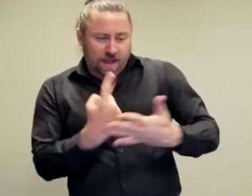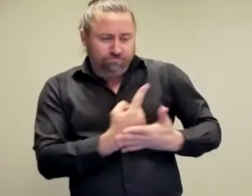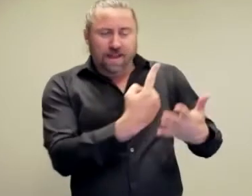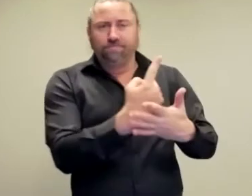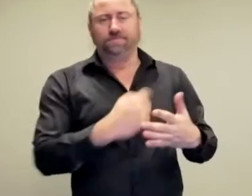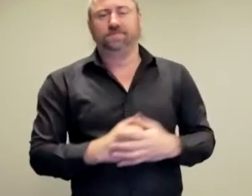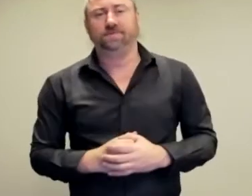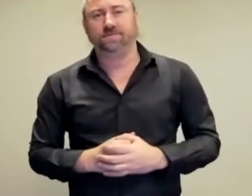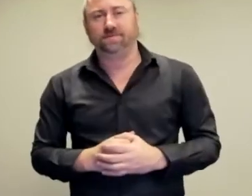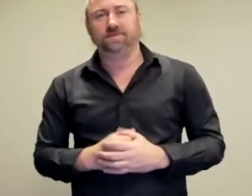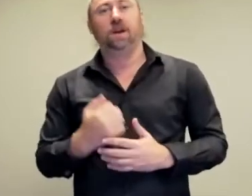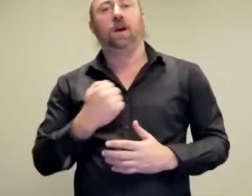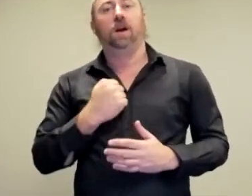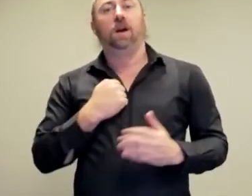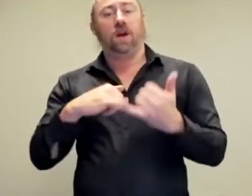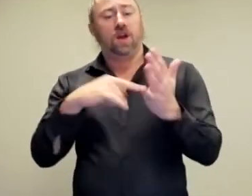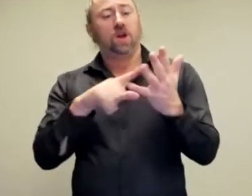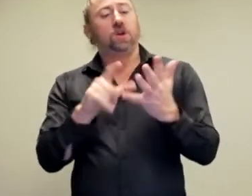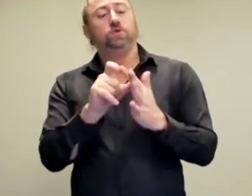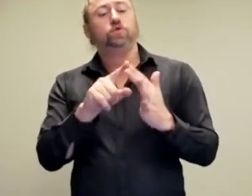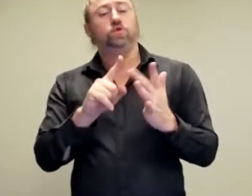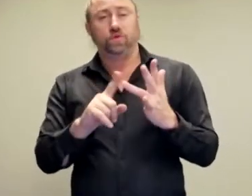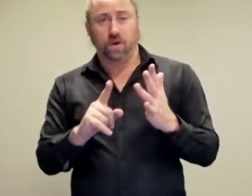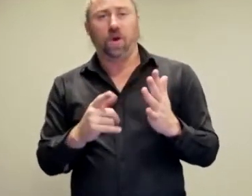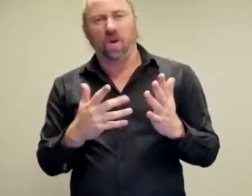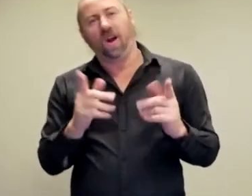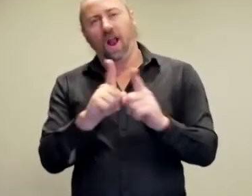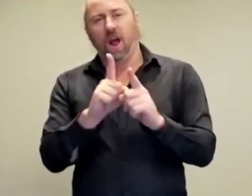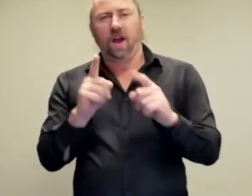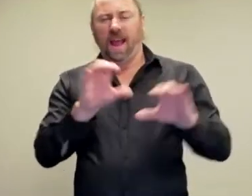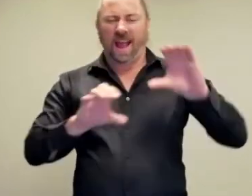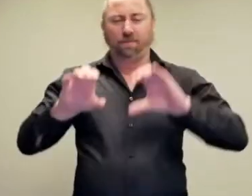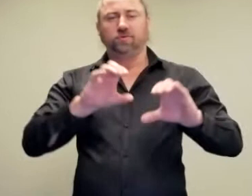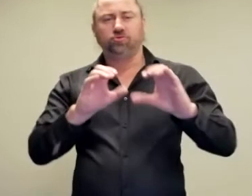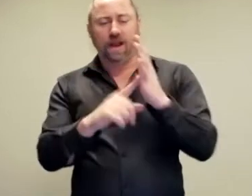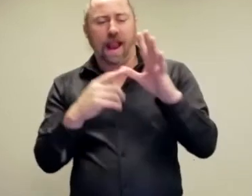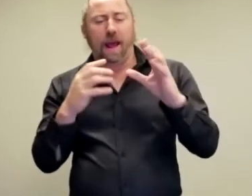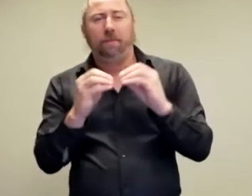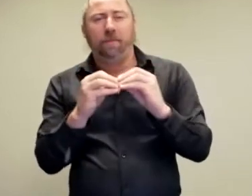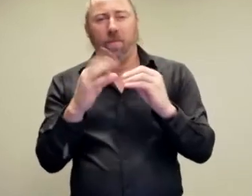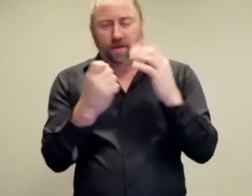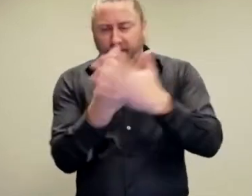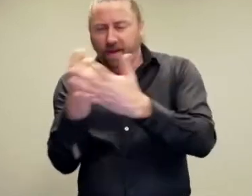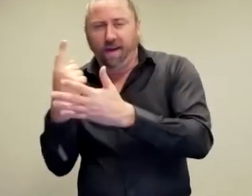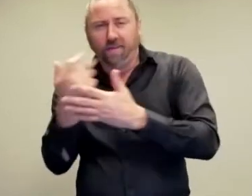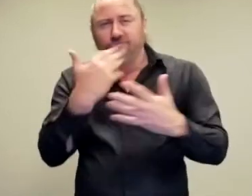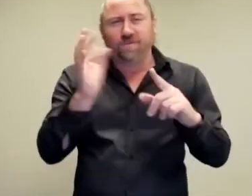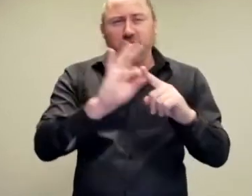My studio is definitely a chemistry lab of intoxicating colour at times.